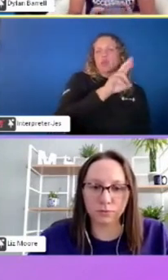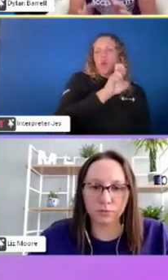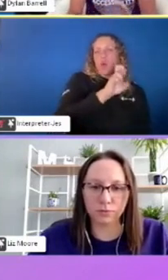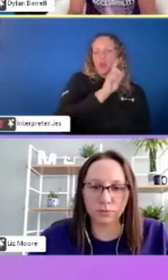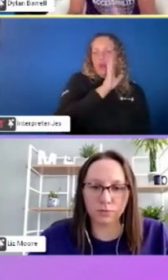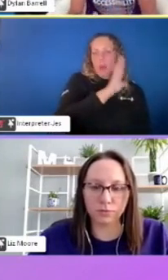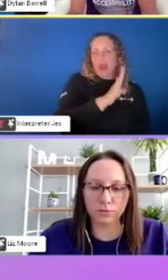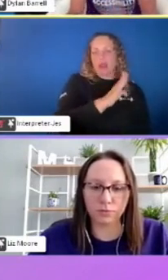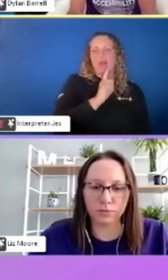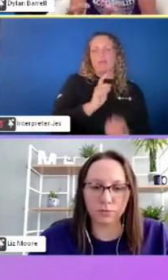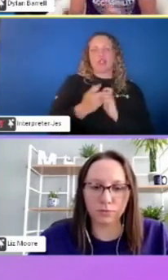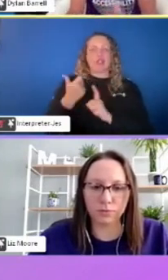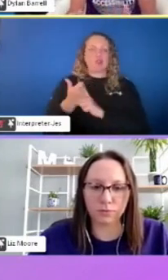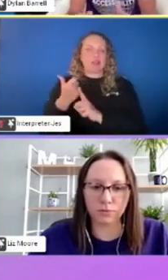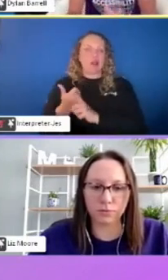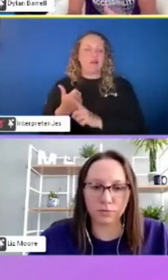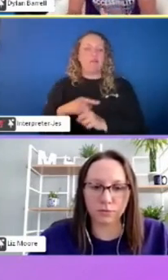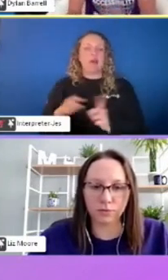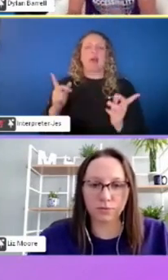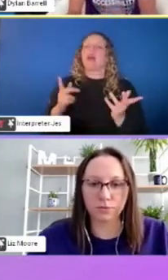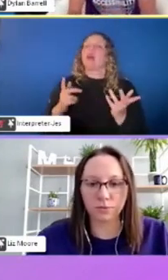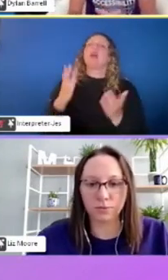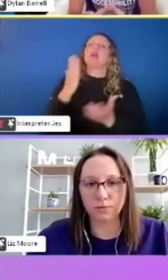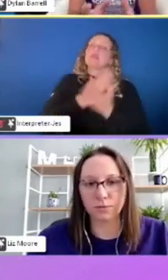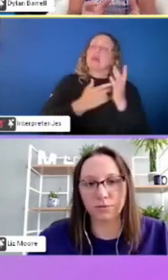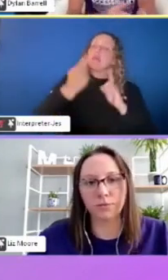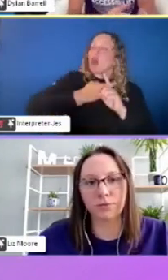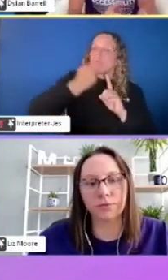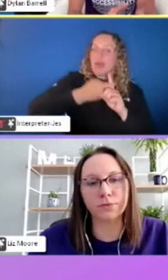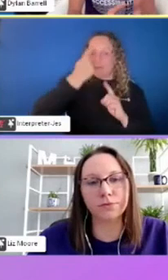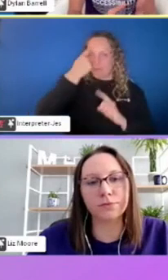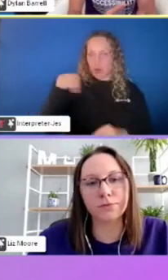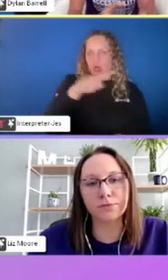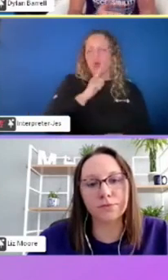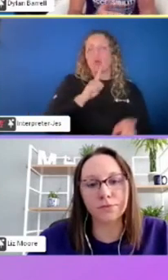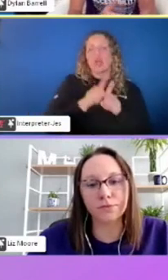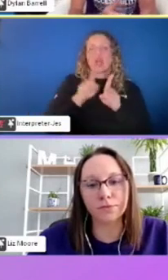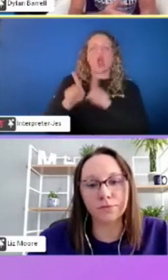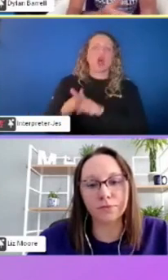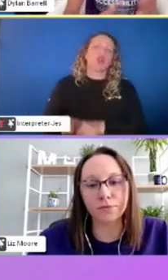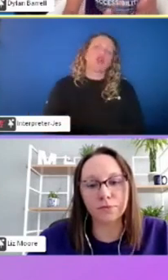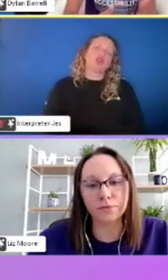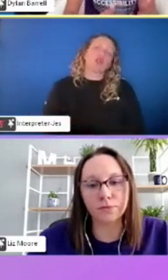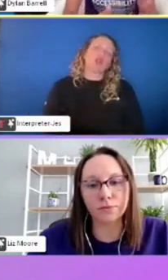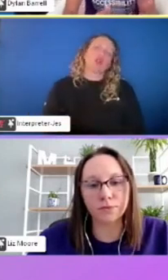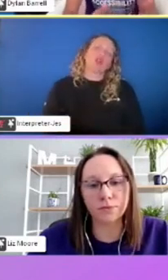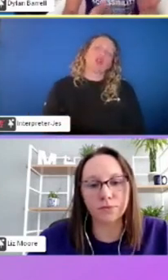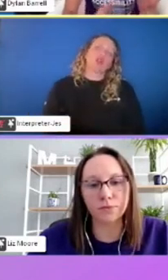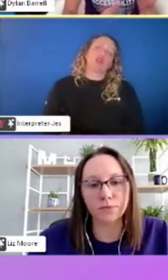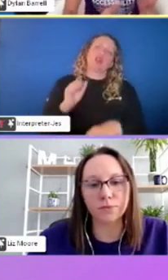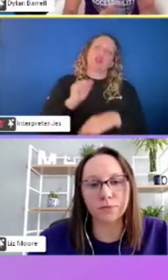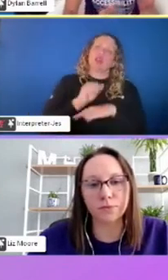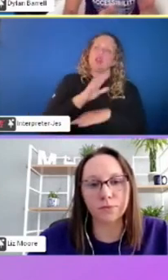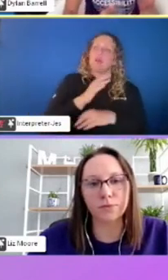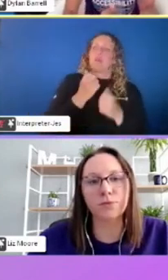that require work automatically for you. We also ship multiple versions of axe-core with axe-DevTools extension.